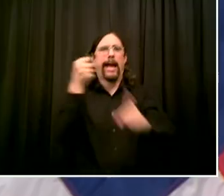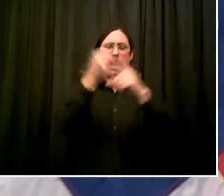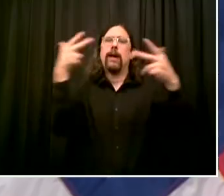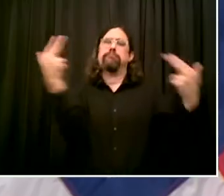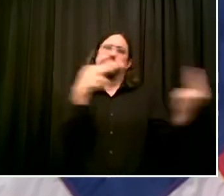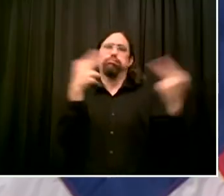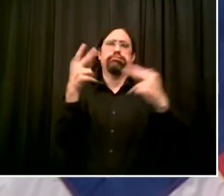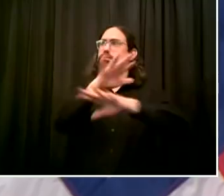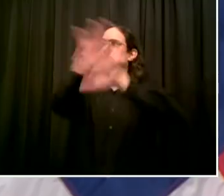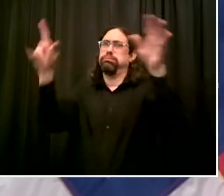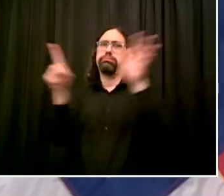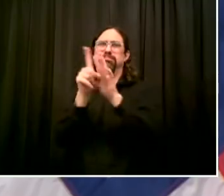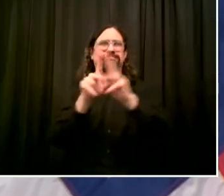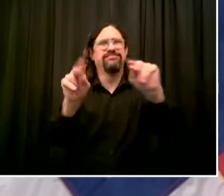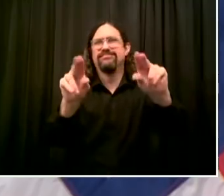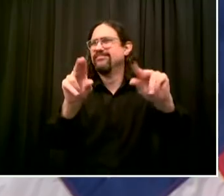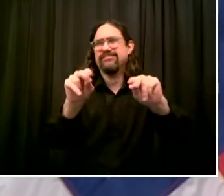REASONS TO INCLUDE PROTESTS